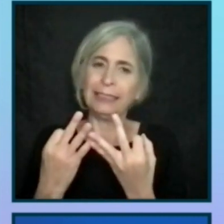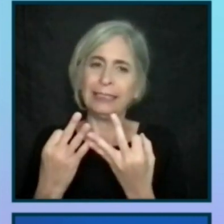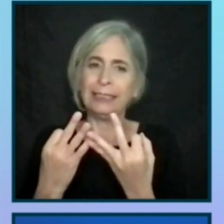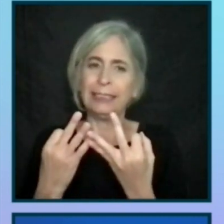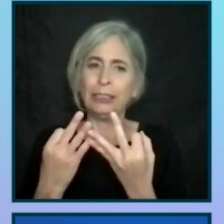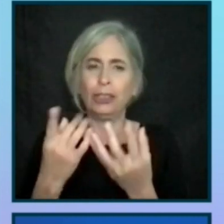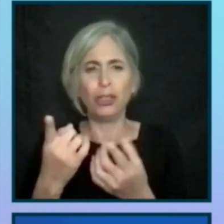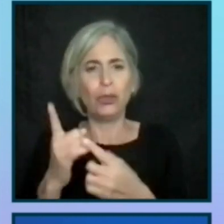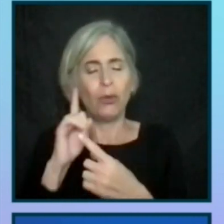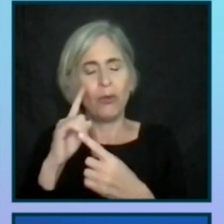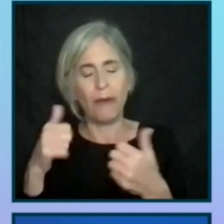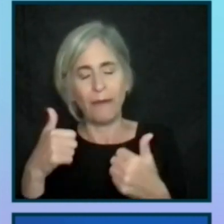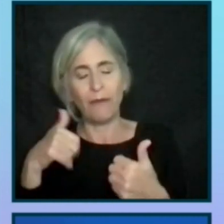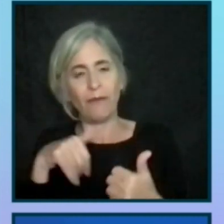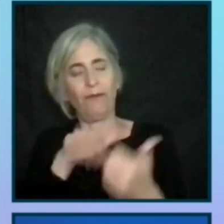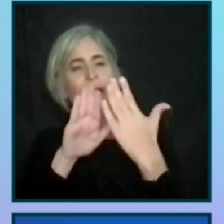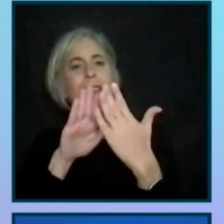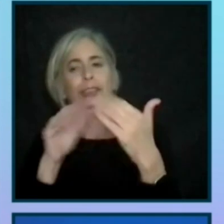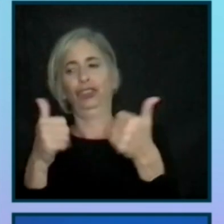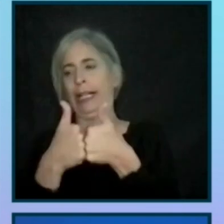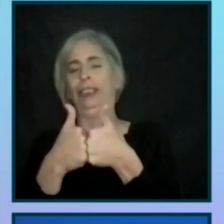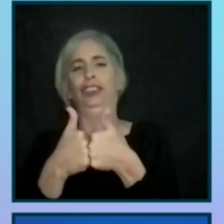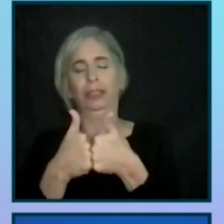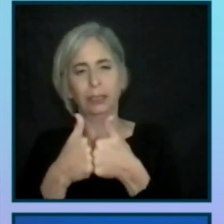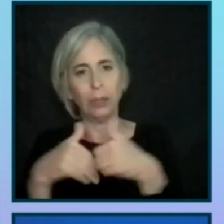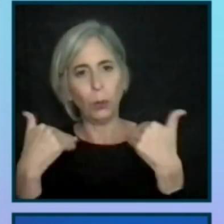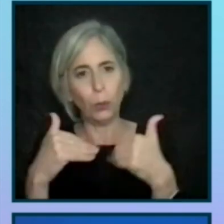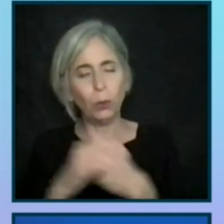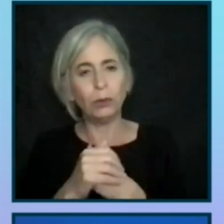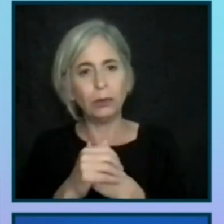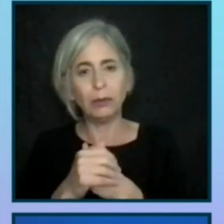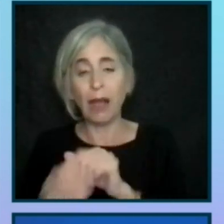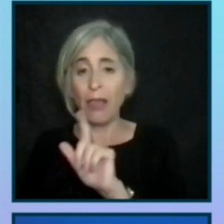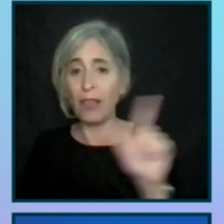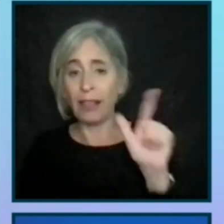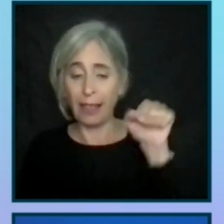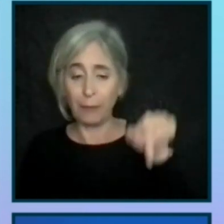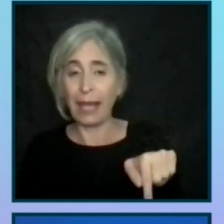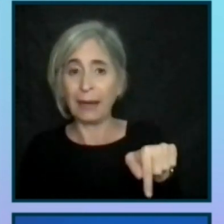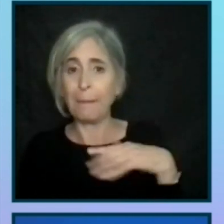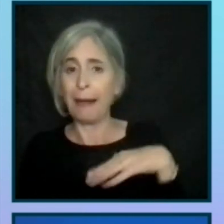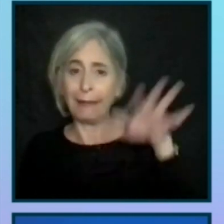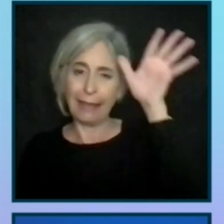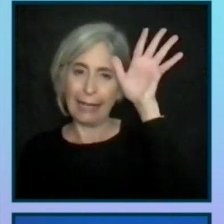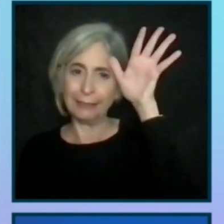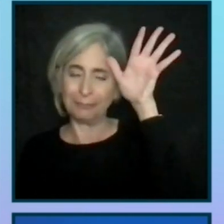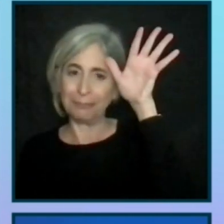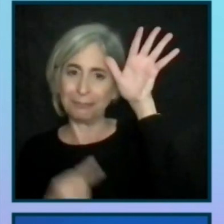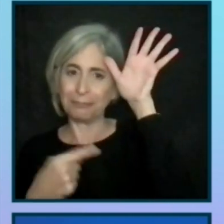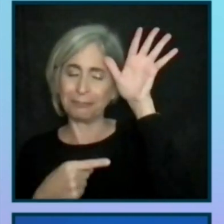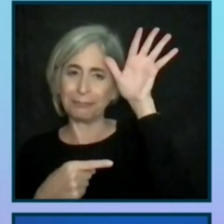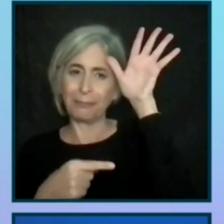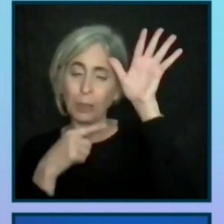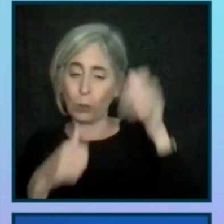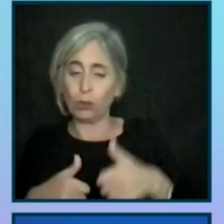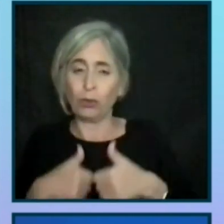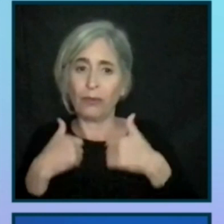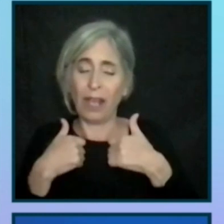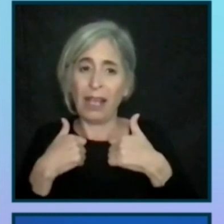when you face challenges. On the left, bottom left is my dad who survived the concentration camps.